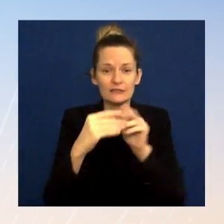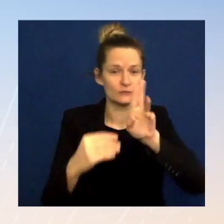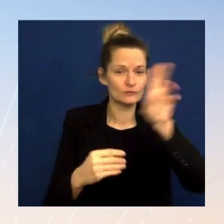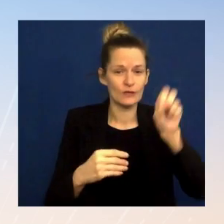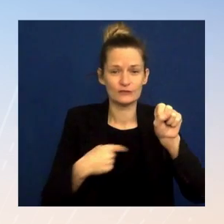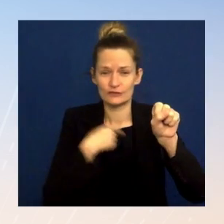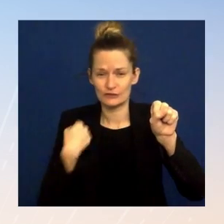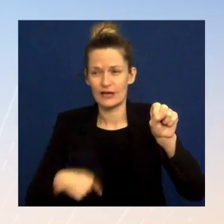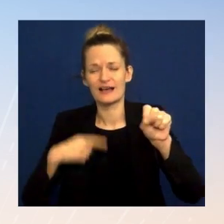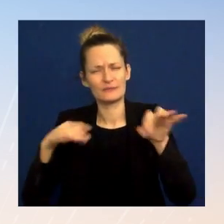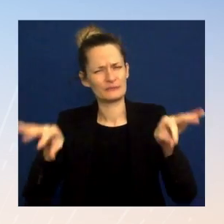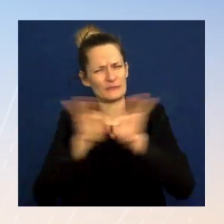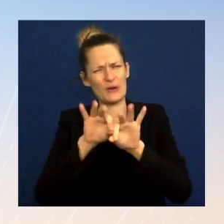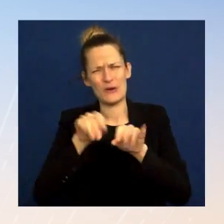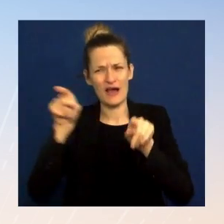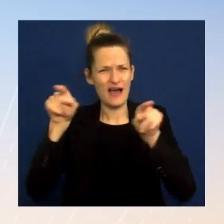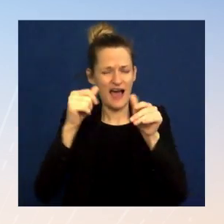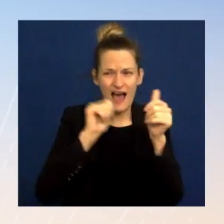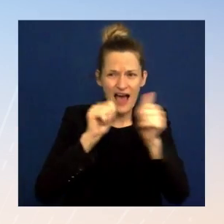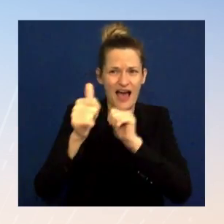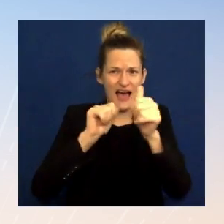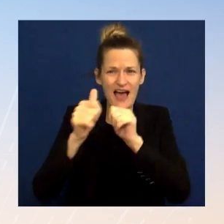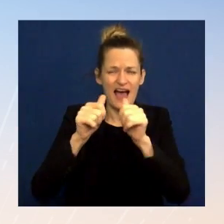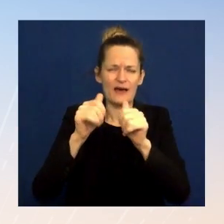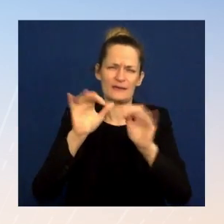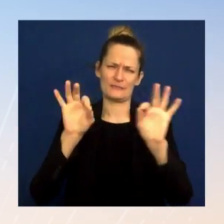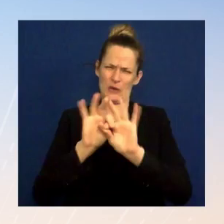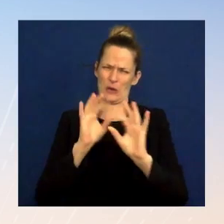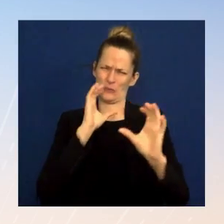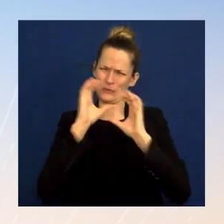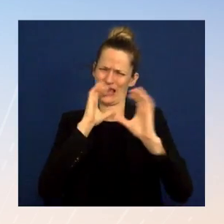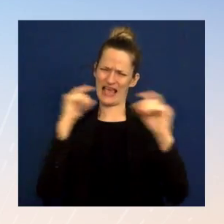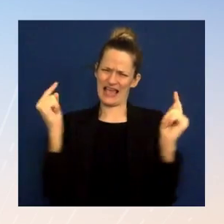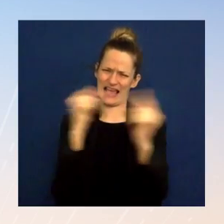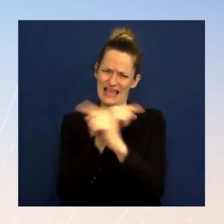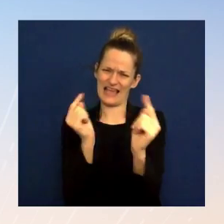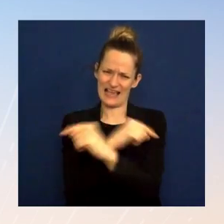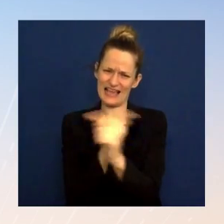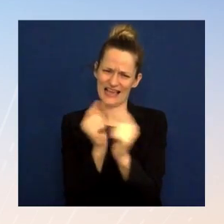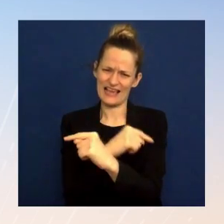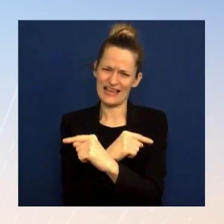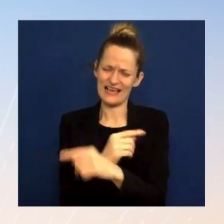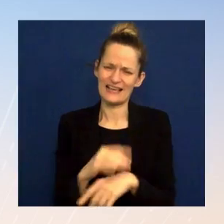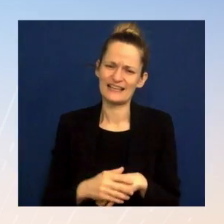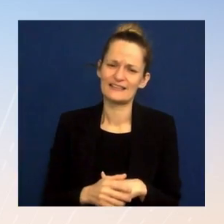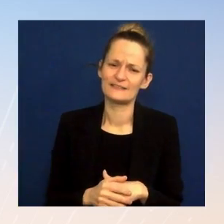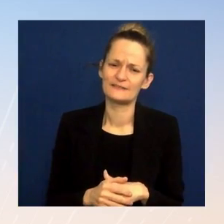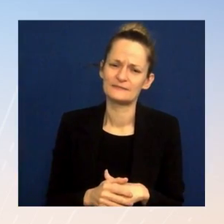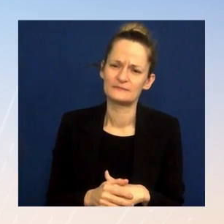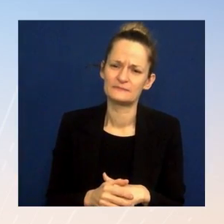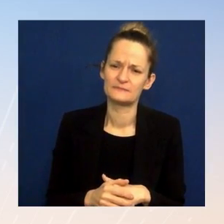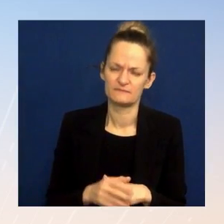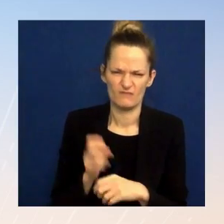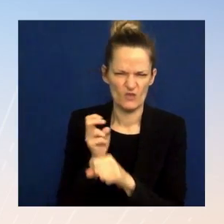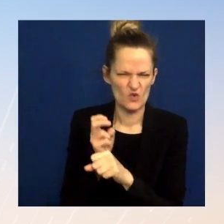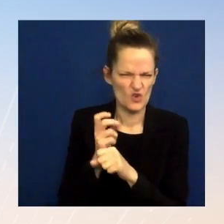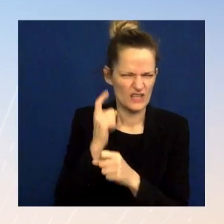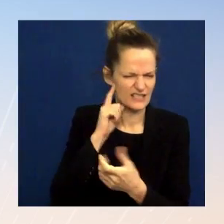The Press: Thanks, Jake. Just broadly speaking, as we're now looking roughly 48 hours before the President lands here, you just said the President intends to make good on these commitments